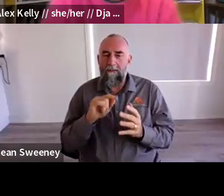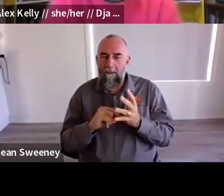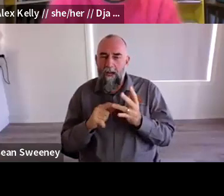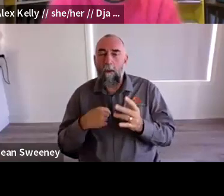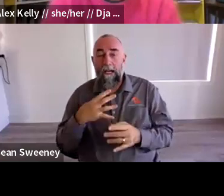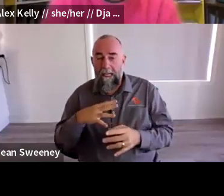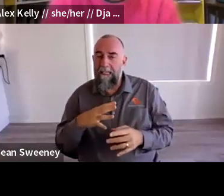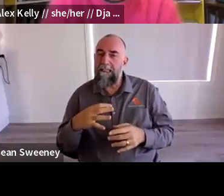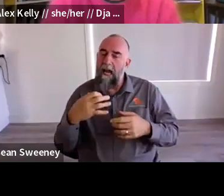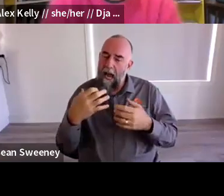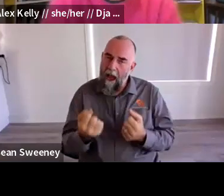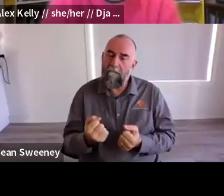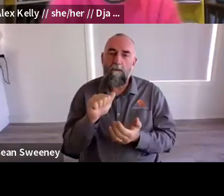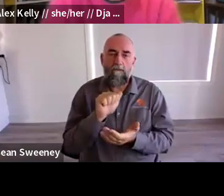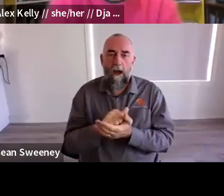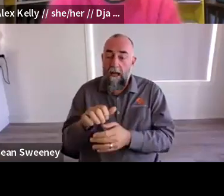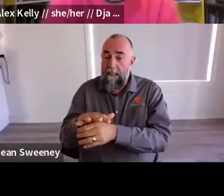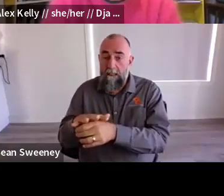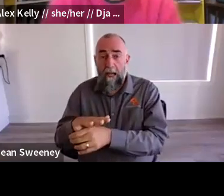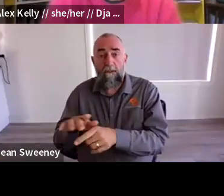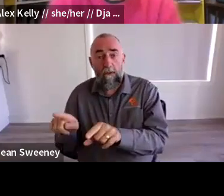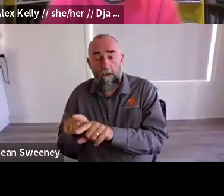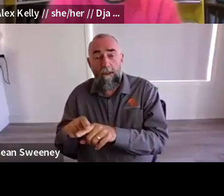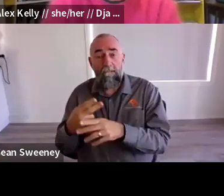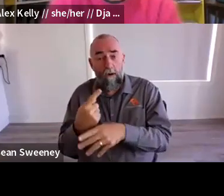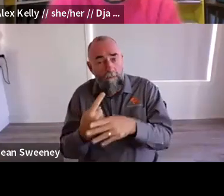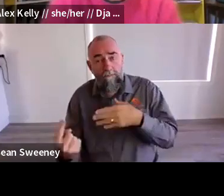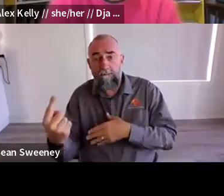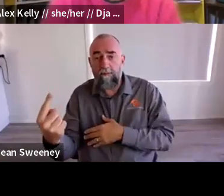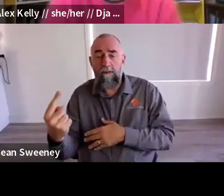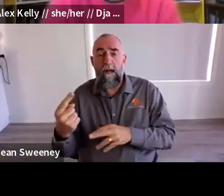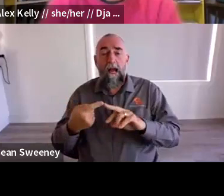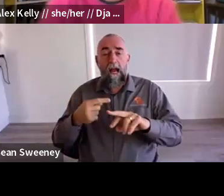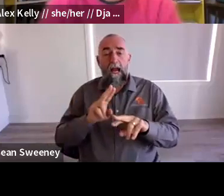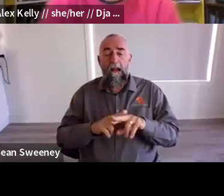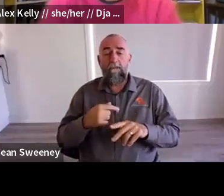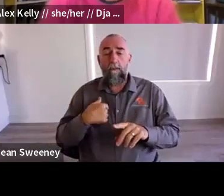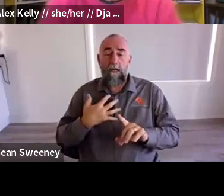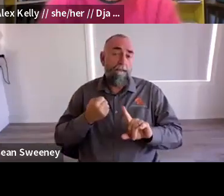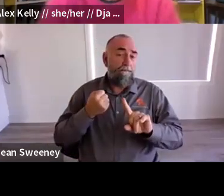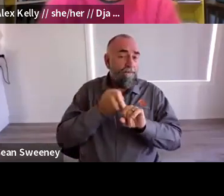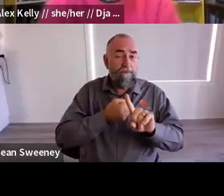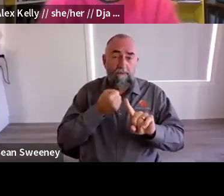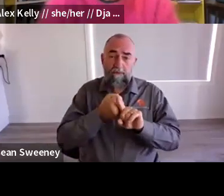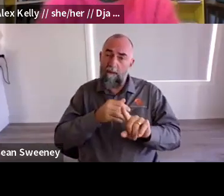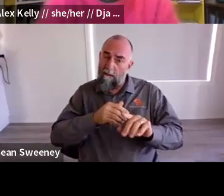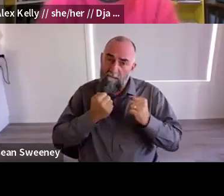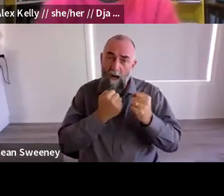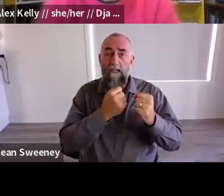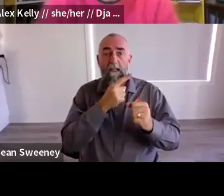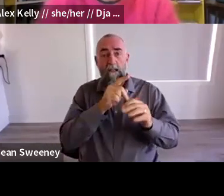sharing the ideas we come up together with. I think also the space of independence is really important. I